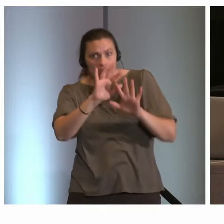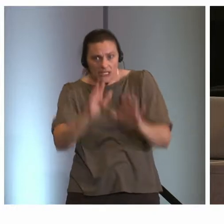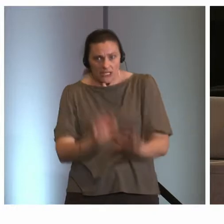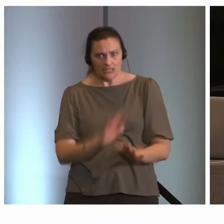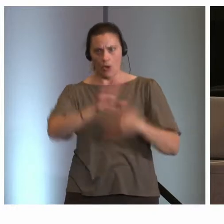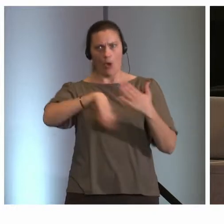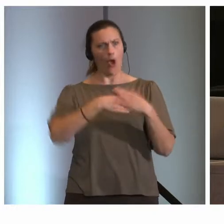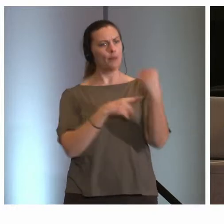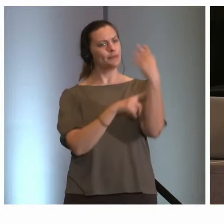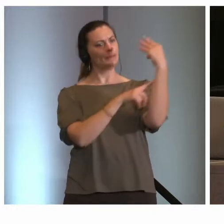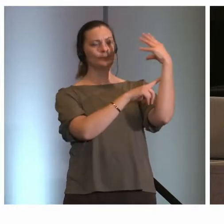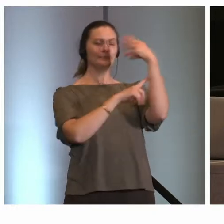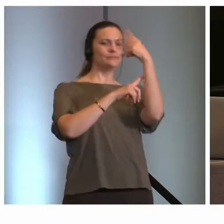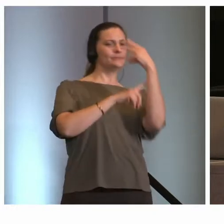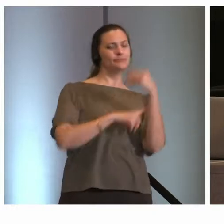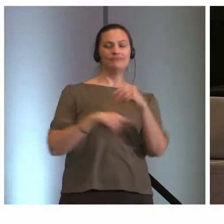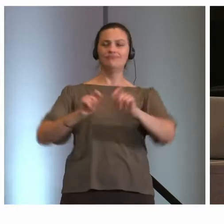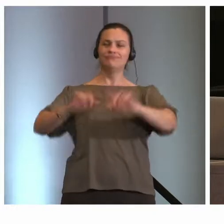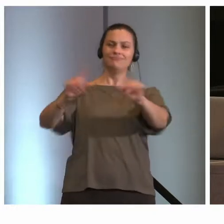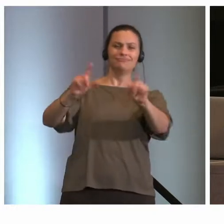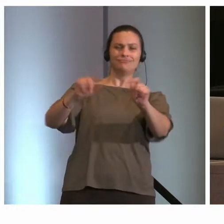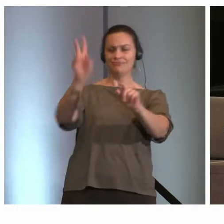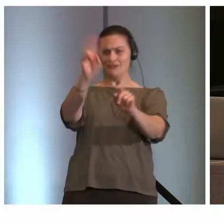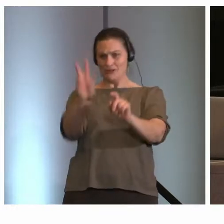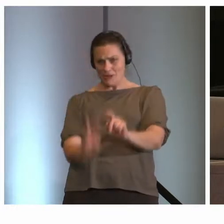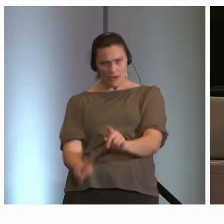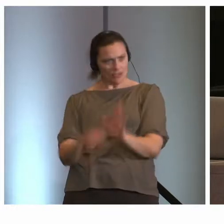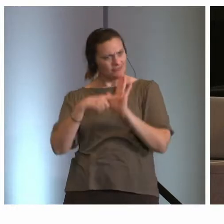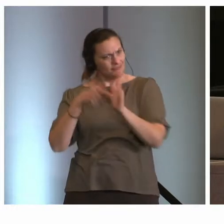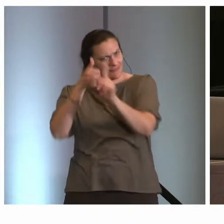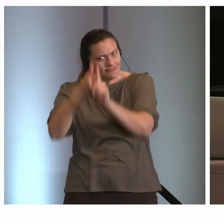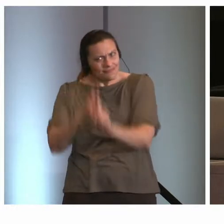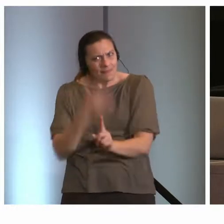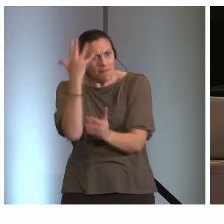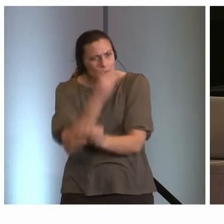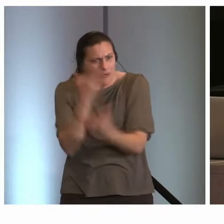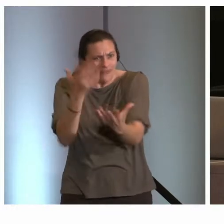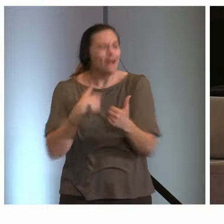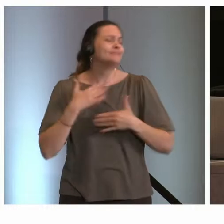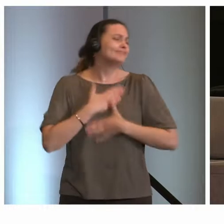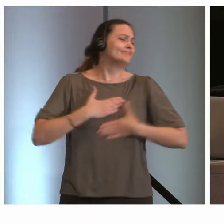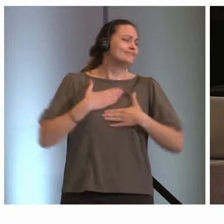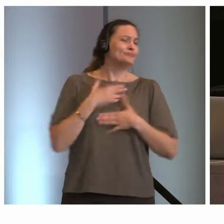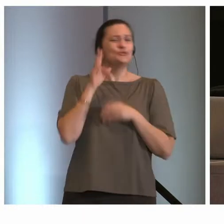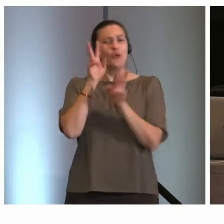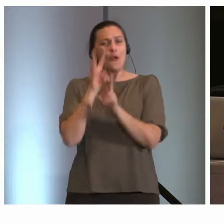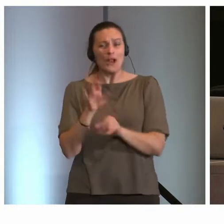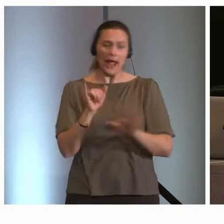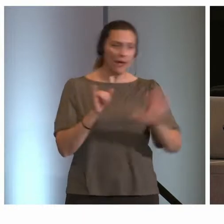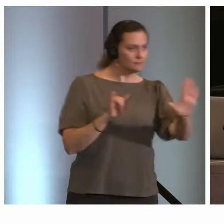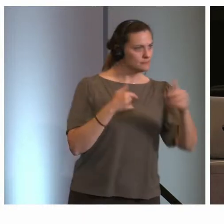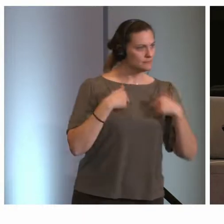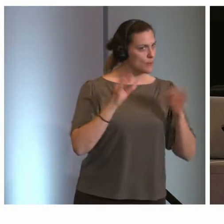SKRUNDZ_fashion, and there's all these different photos of people of different ages and body types presenting themselves as beautiful, and I enjoy that quite a bit -- and I